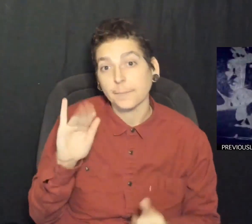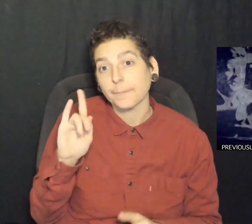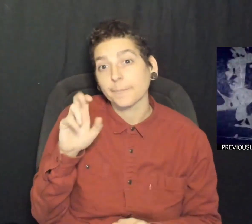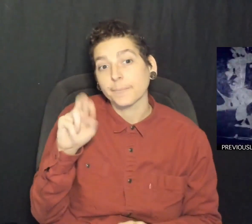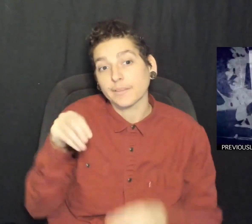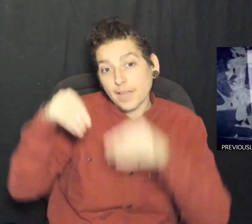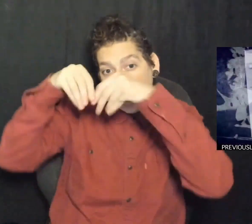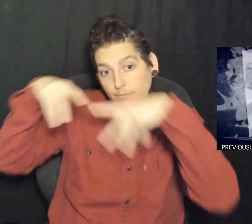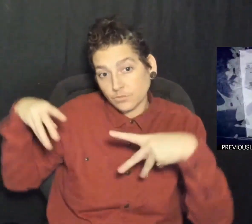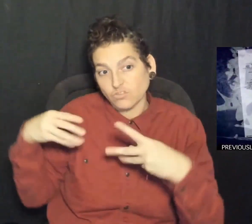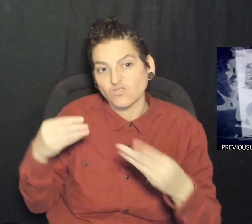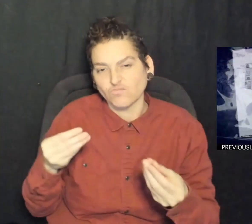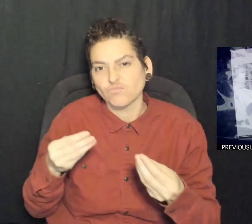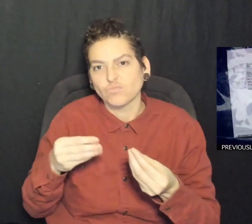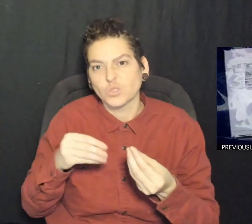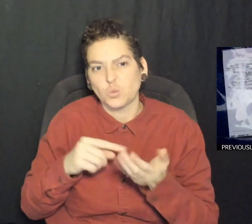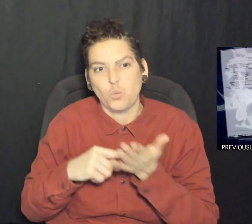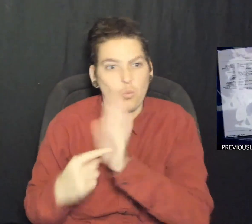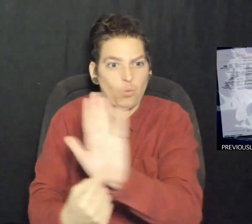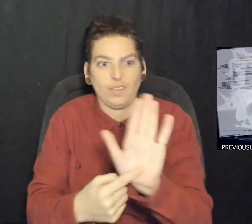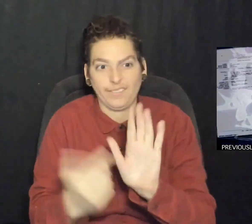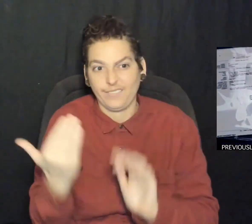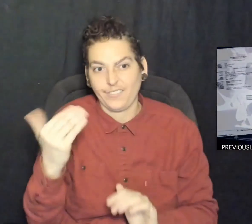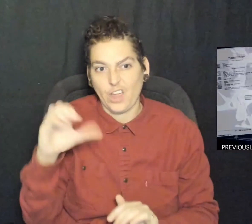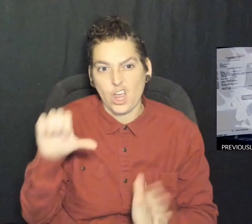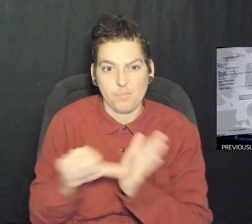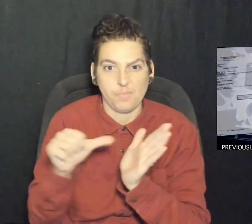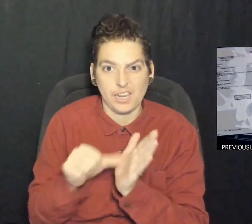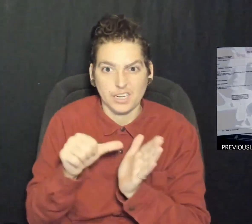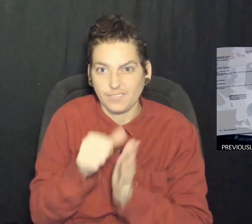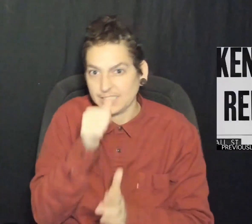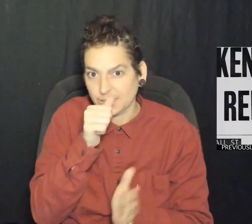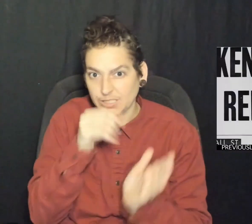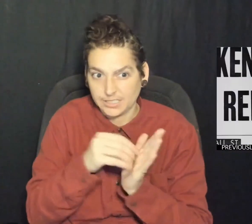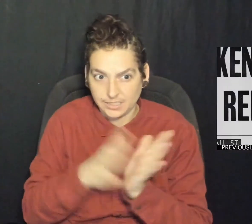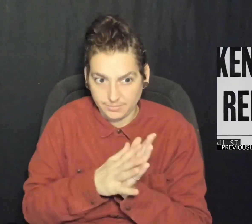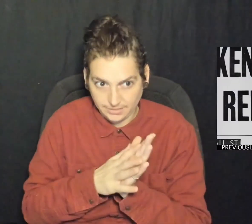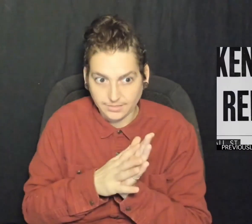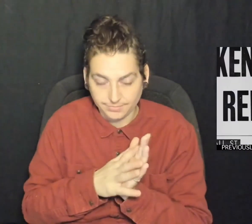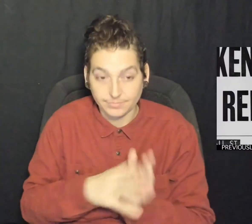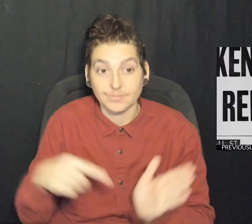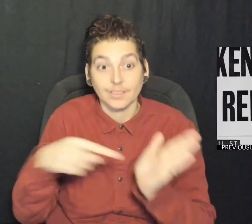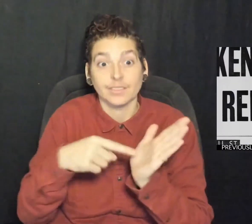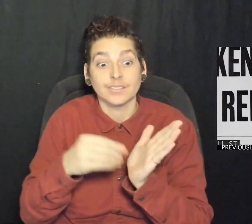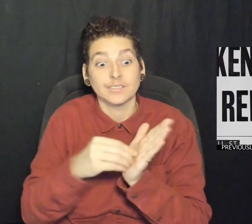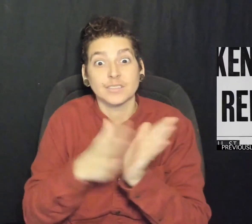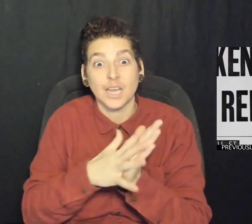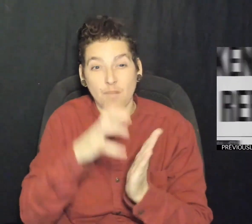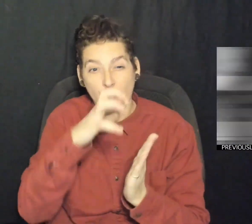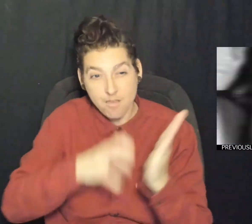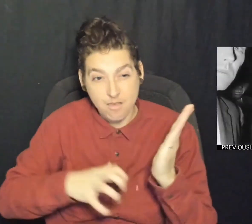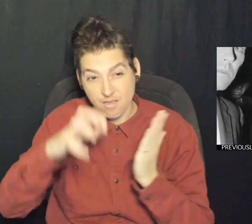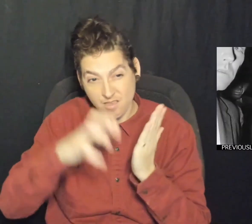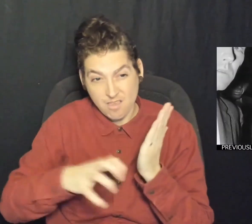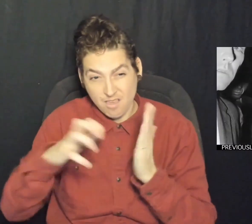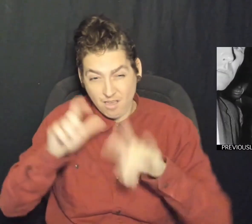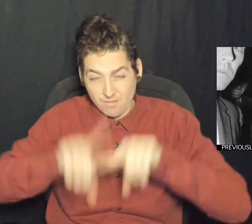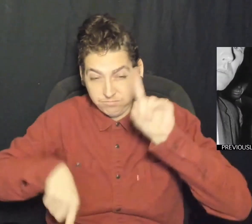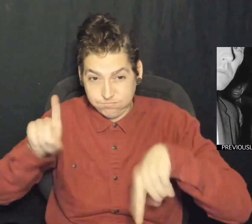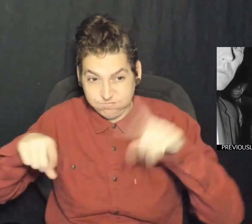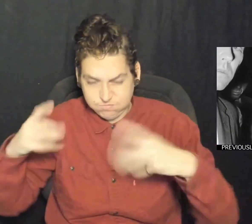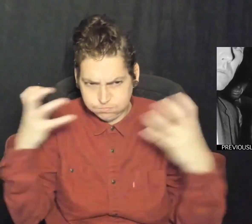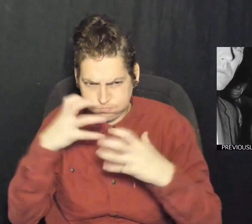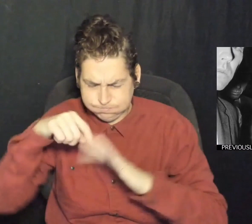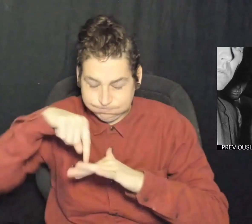F. Kennedy now that the Biden administration has released 1500 pages of secret documents